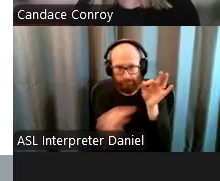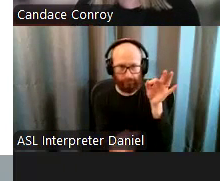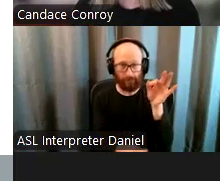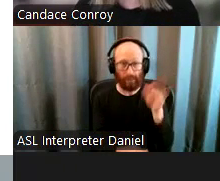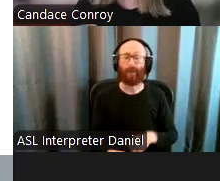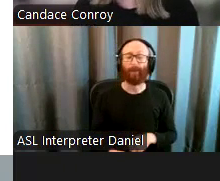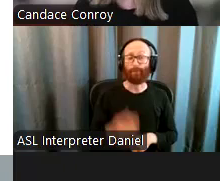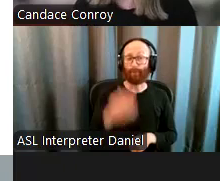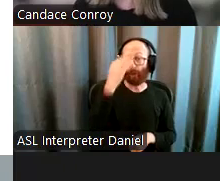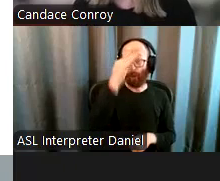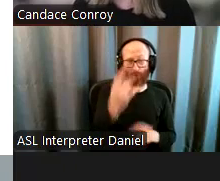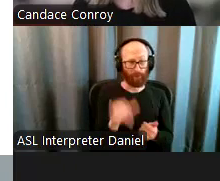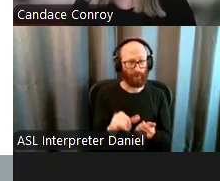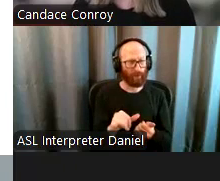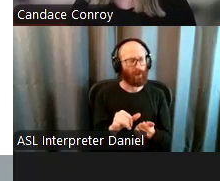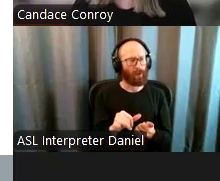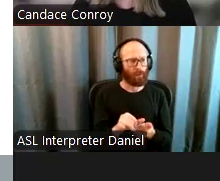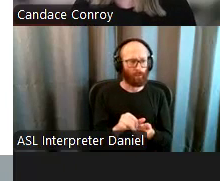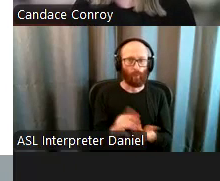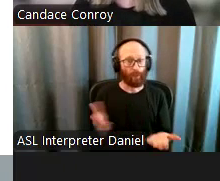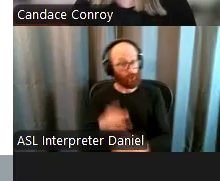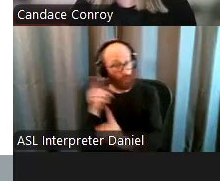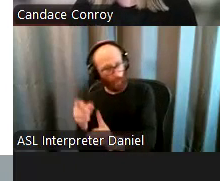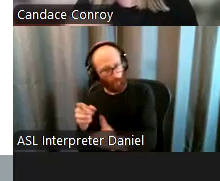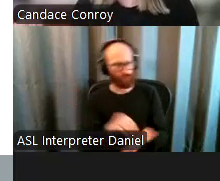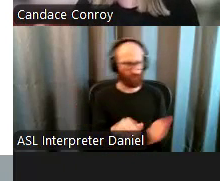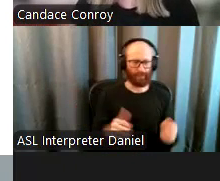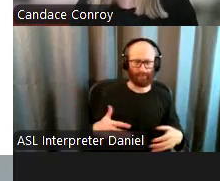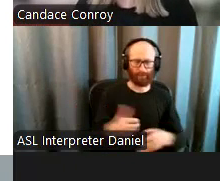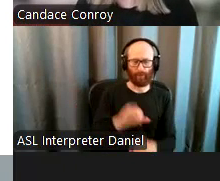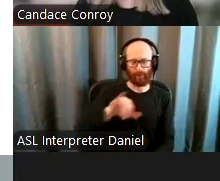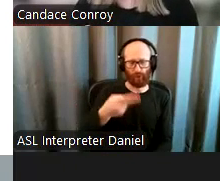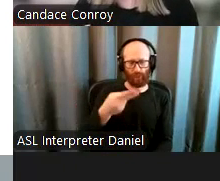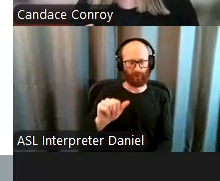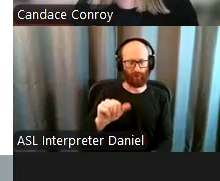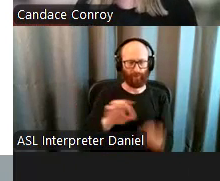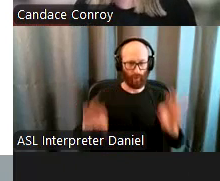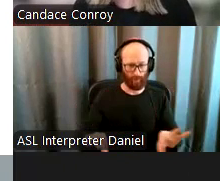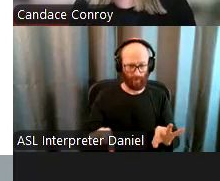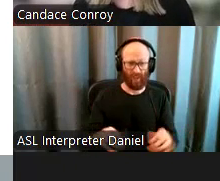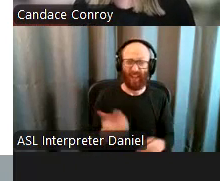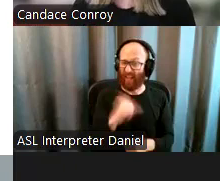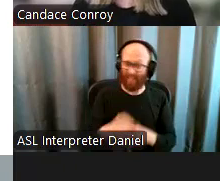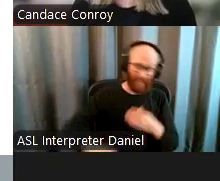students can summarize the JHA form and we're removing extra text that might be overwhelming